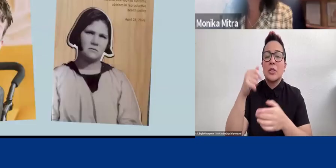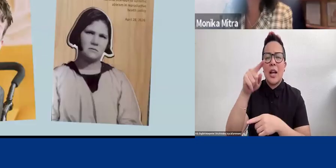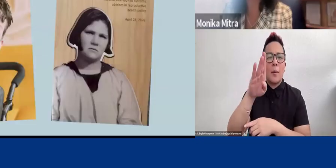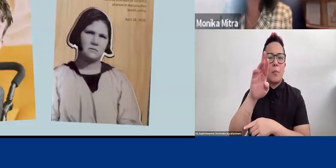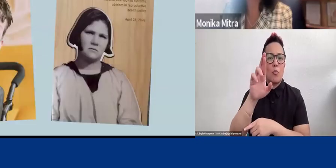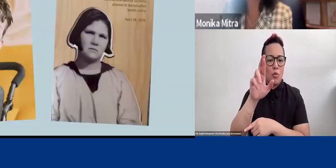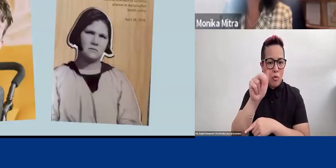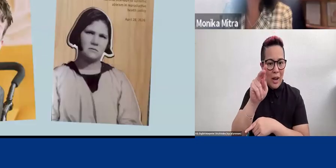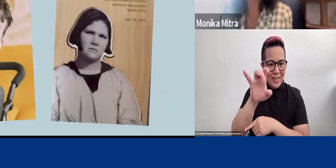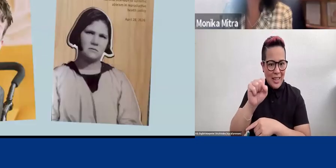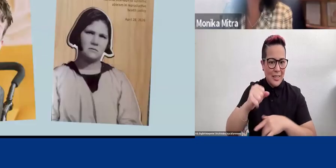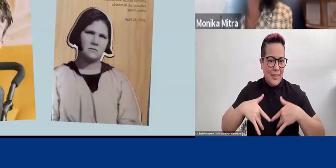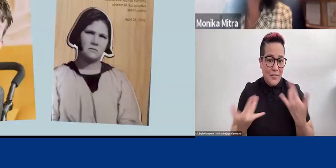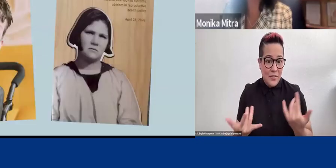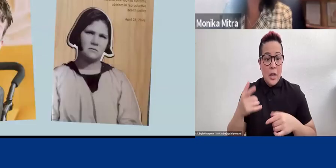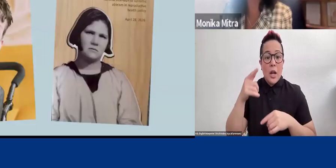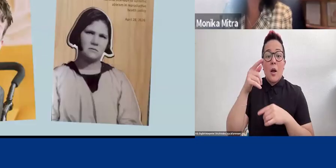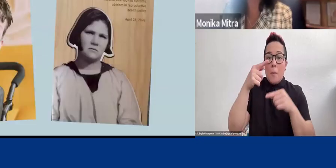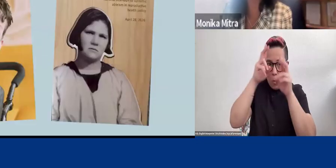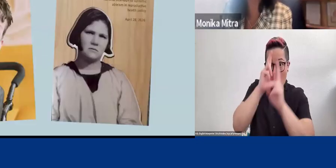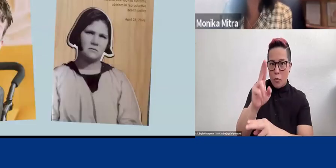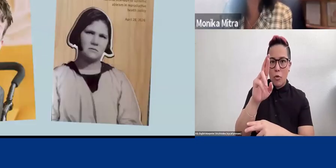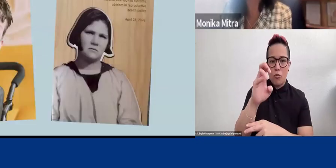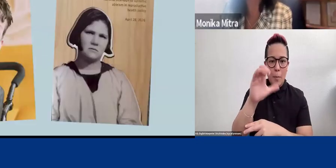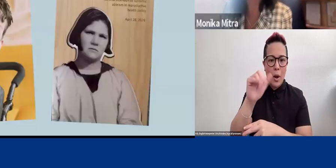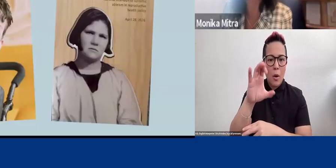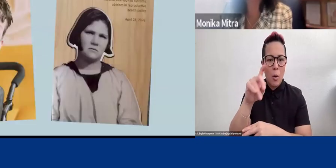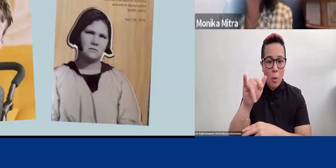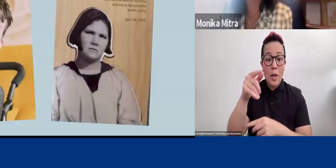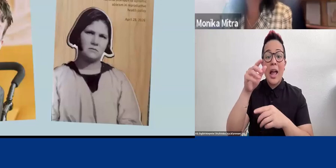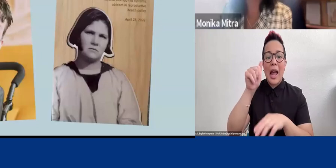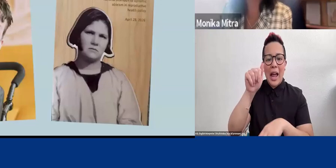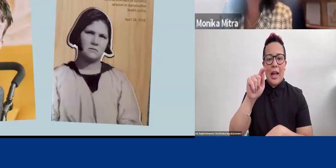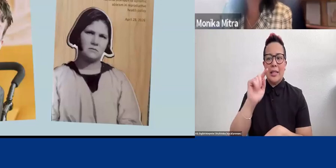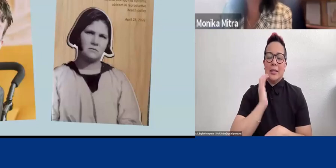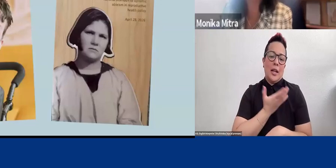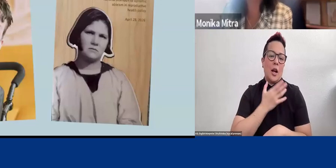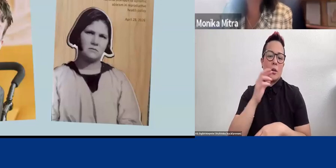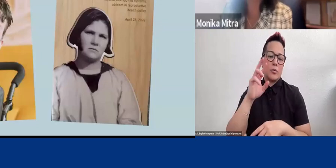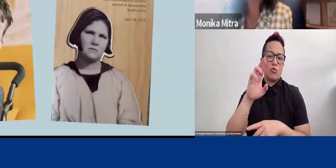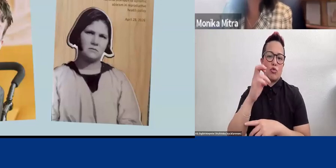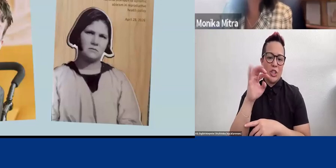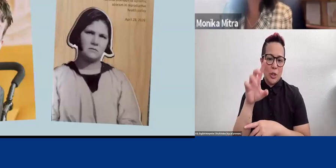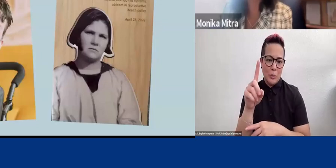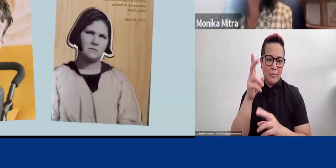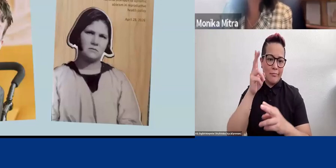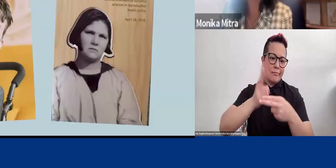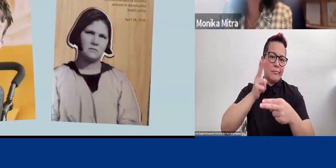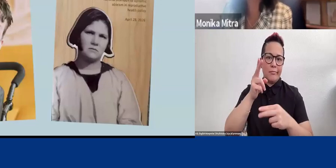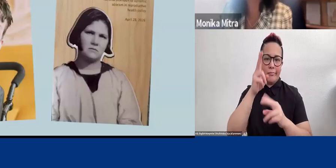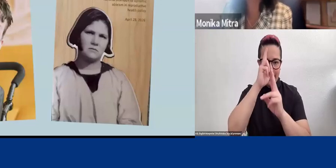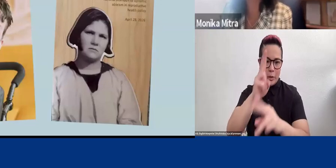event, Rebecca was asked how the university, how Brandeis University might reckon with the legacy